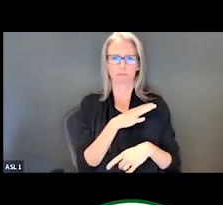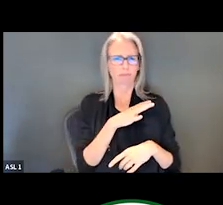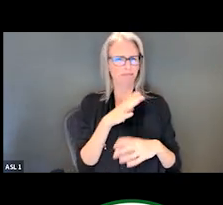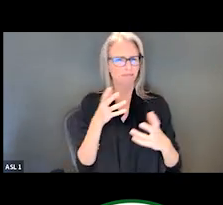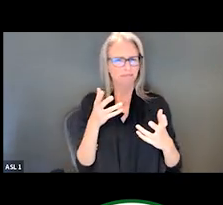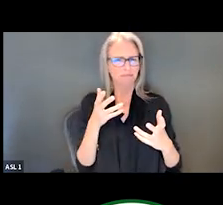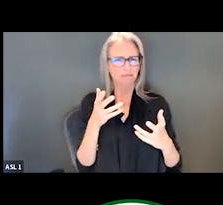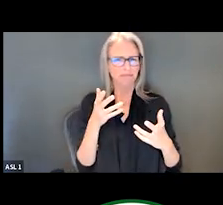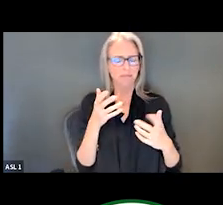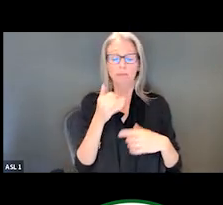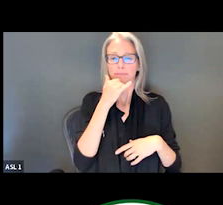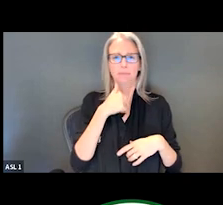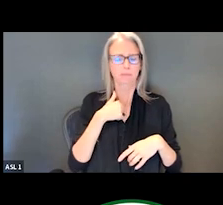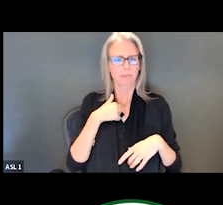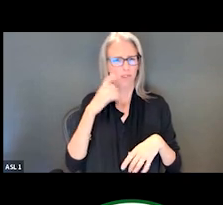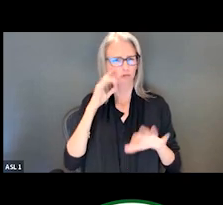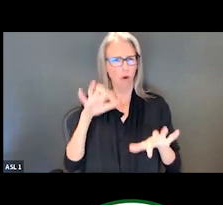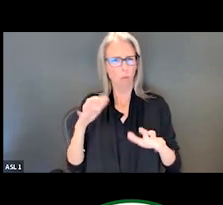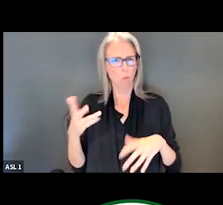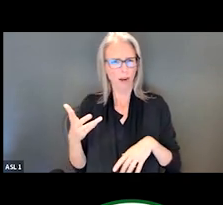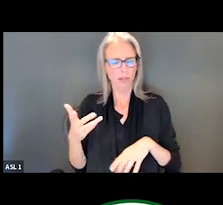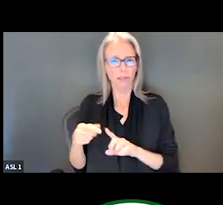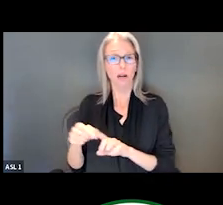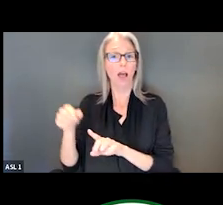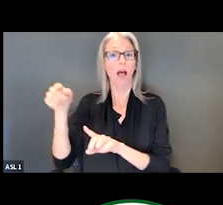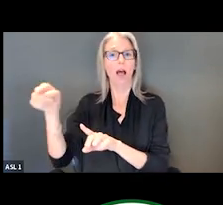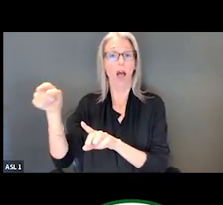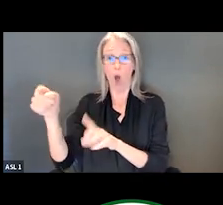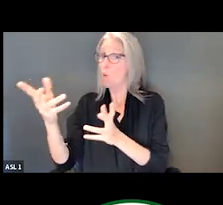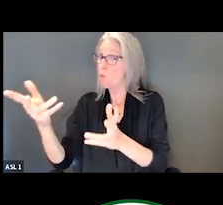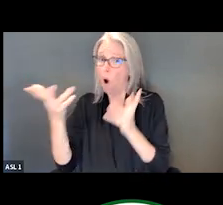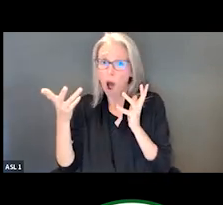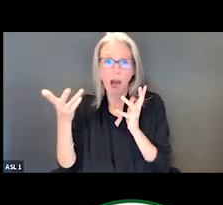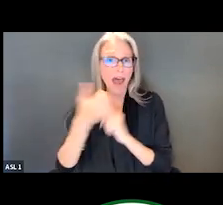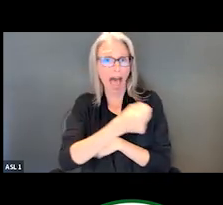out and connect with some of the communities that they're phenomenal opportunities to hire from within.